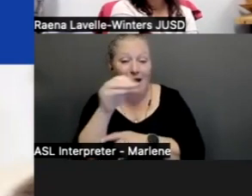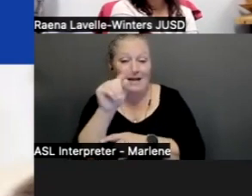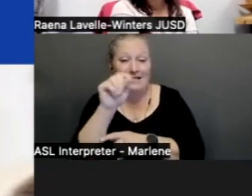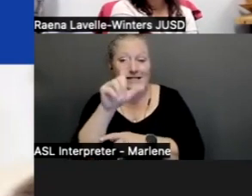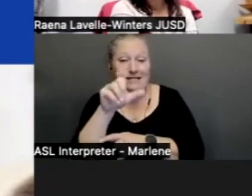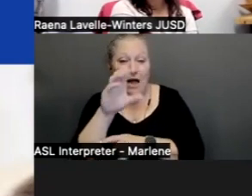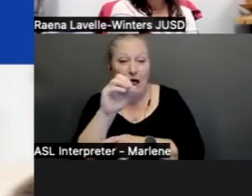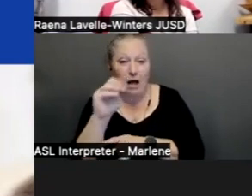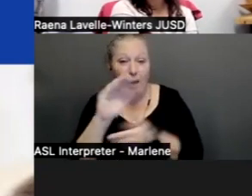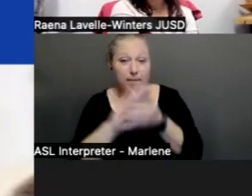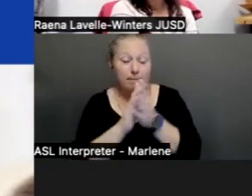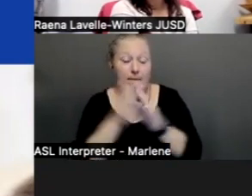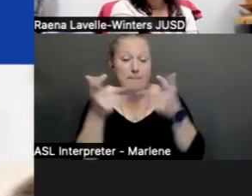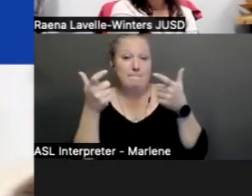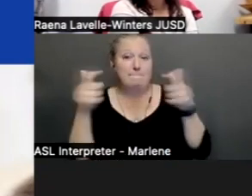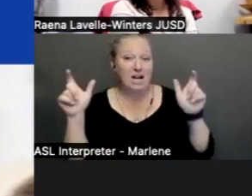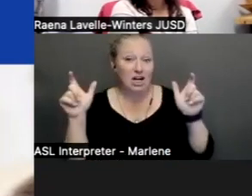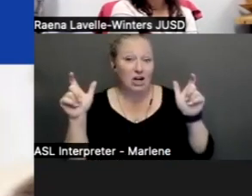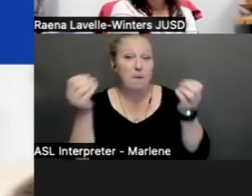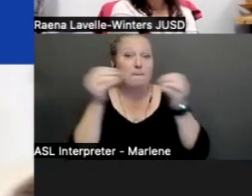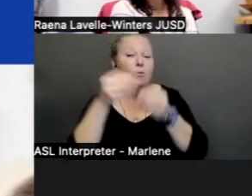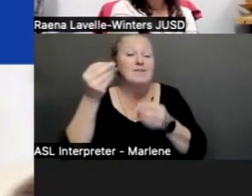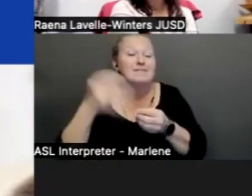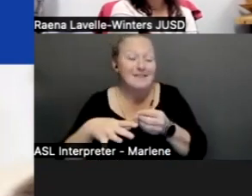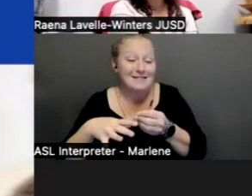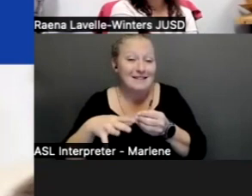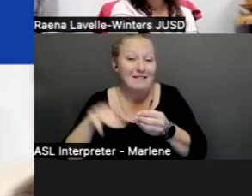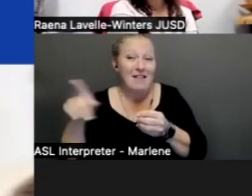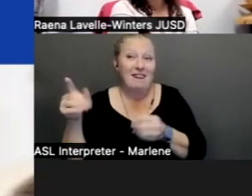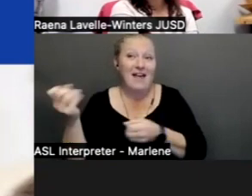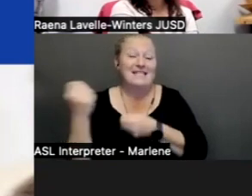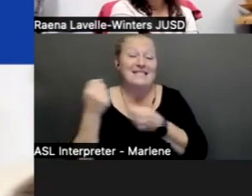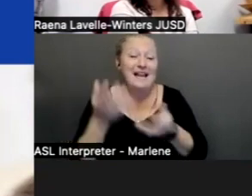getting bigger, they're getting more expensive and they're delivering more expensive packages,